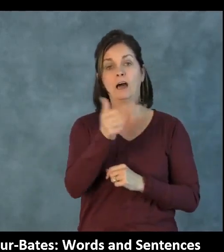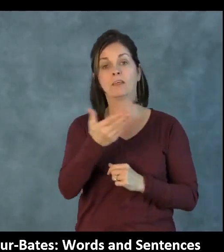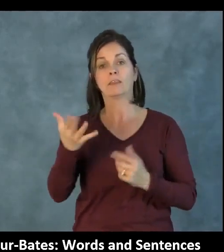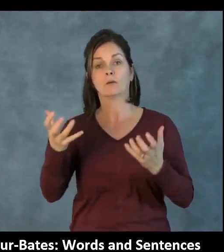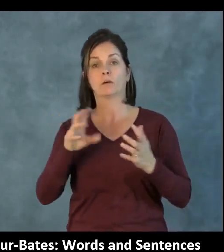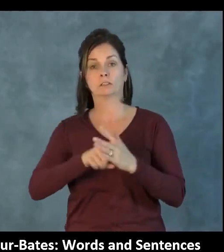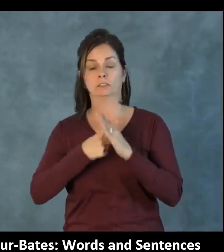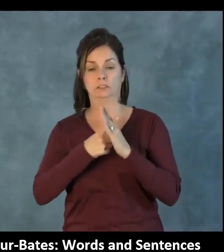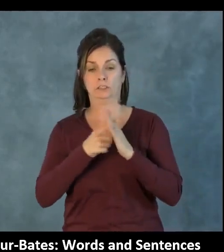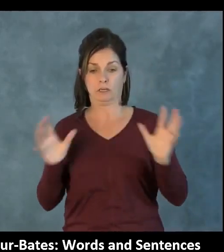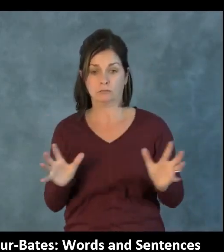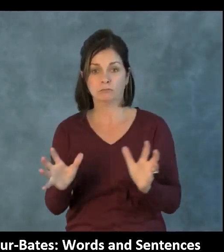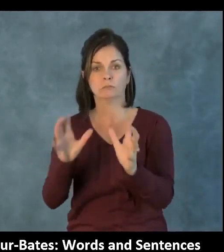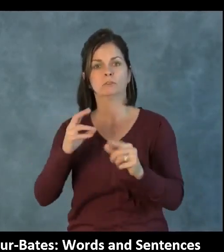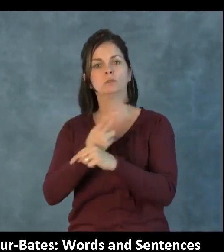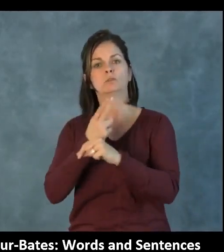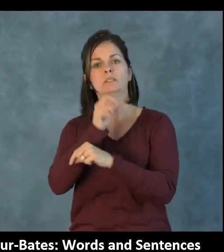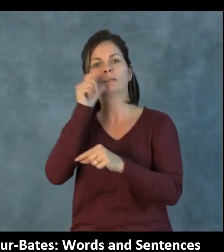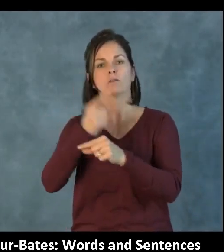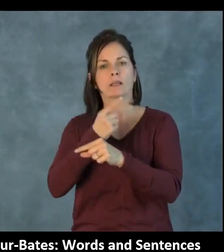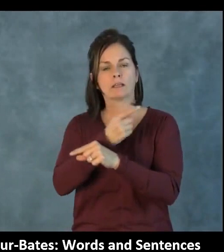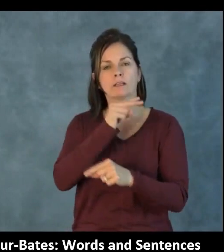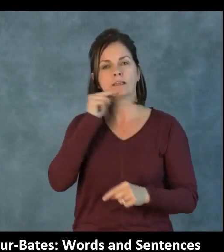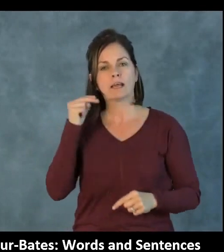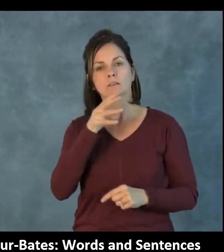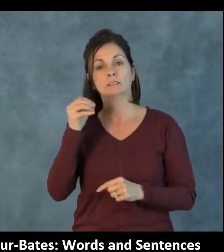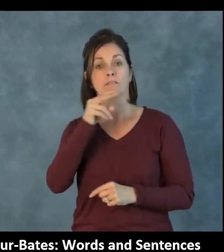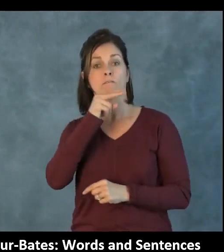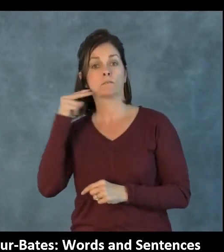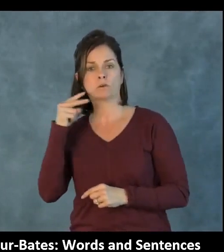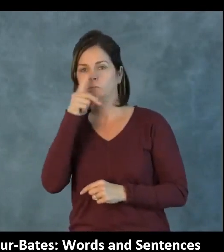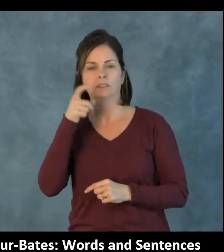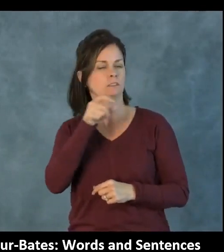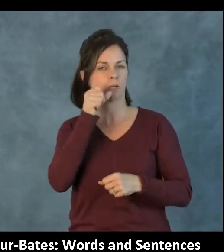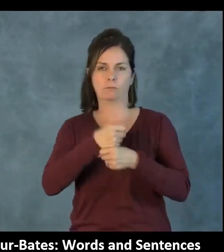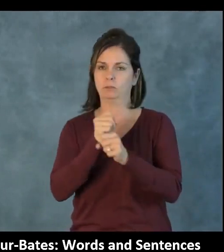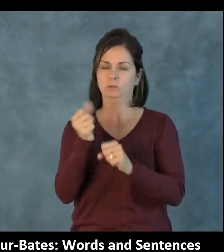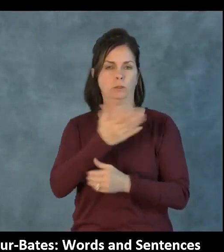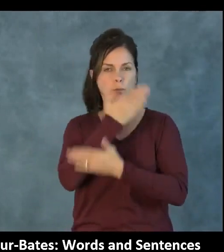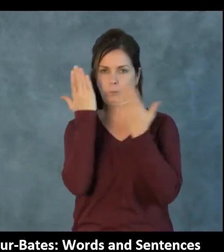is the use of irregular nouns and verbs, because he is not producing any of those,